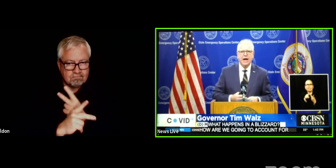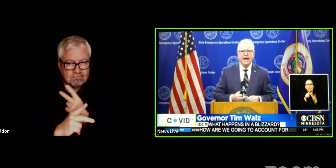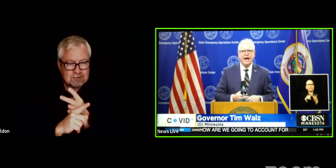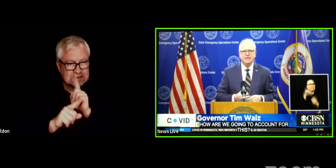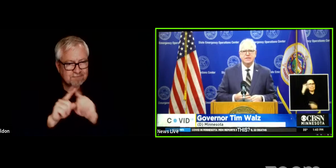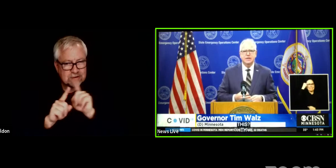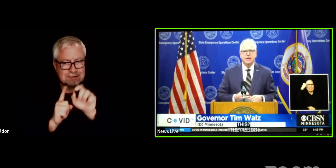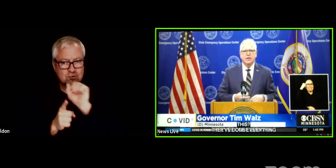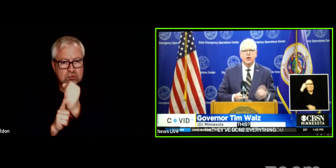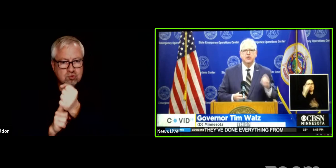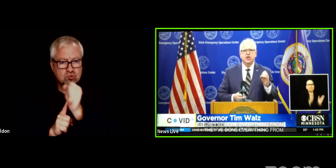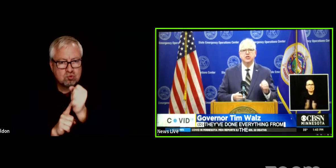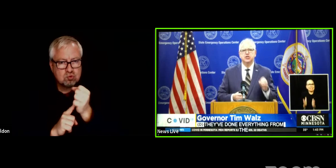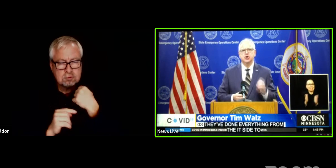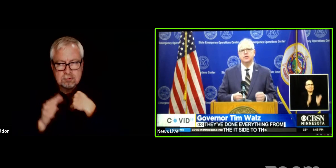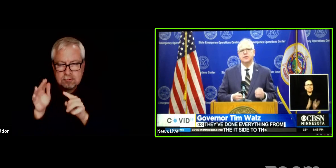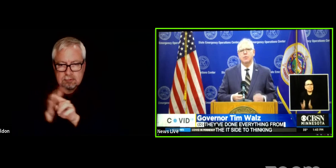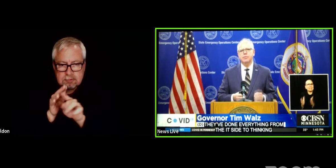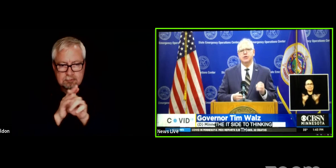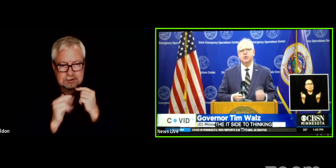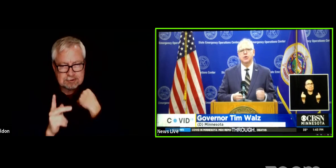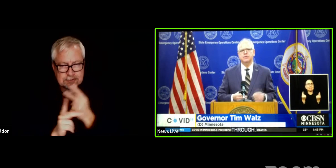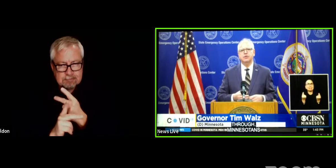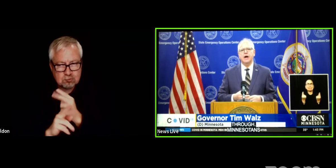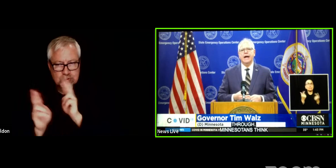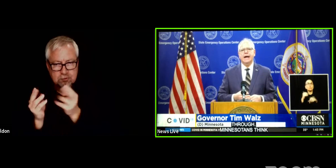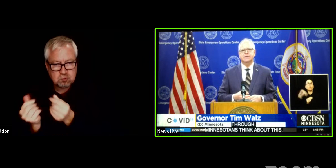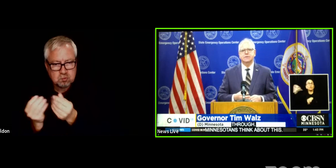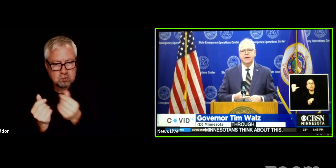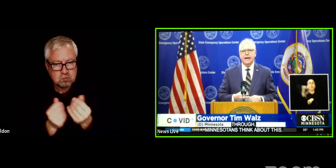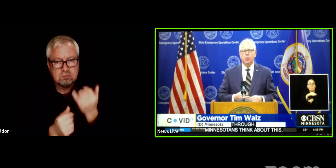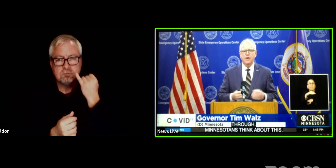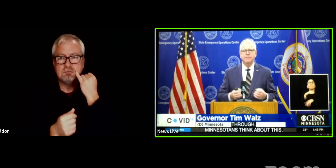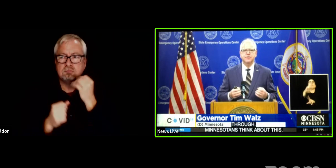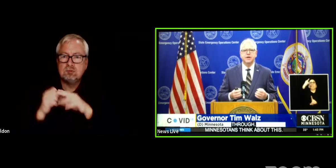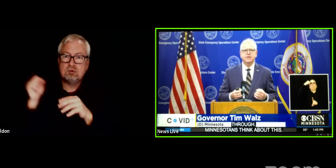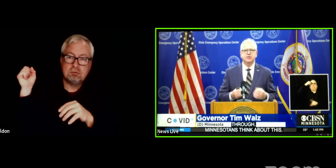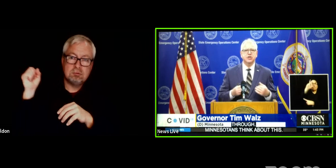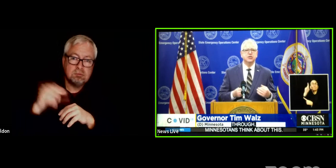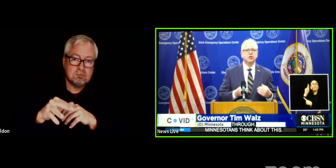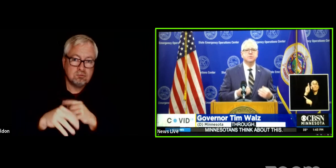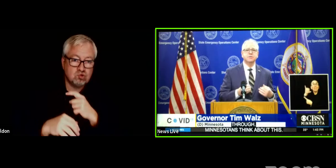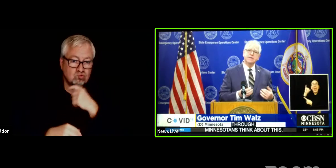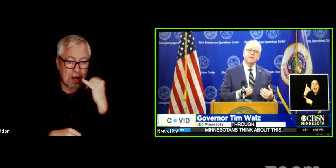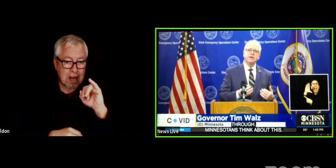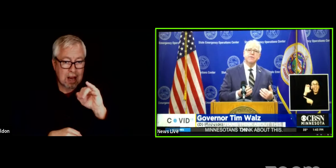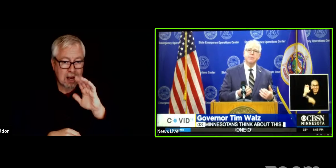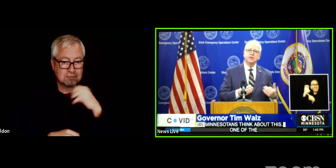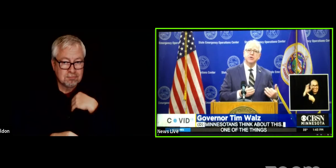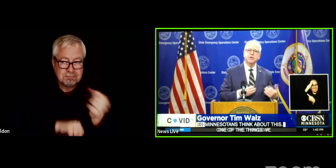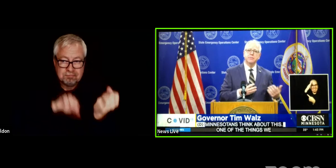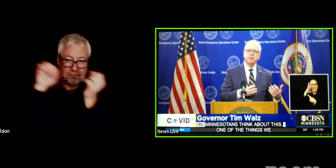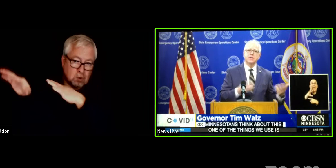ICE. THERE IS A CORN THAT THERE WILL BE A SHORTAGE OF DRY ICE AND ONE OF THE THINGS THAT'S A CONCERN SPECIFICALLY FOR MINNESOTA AND THE